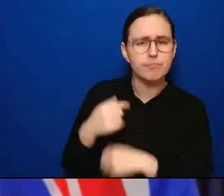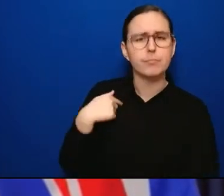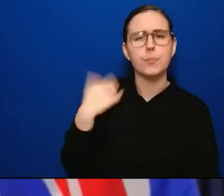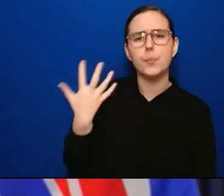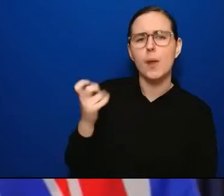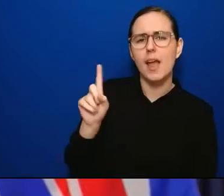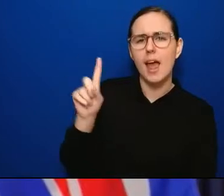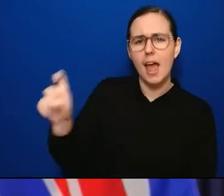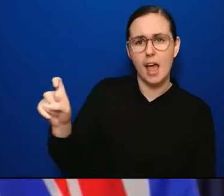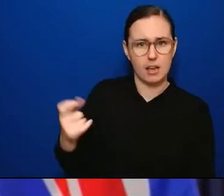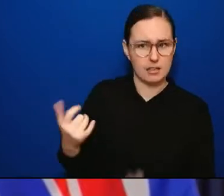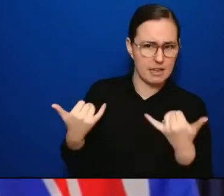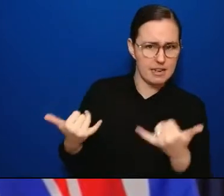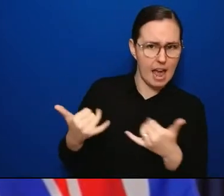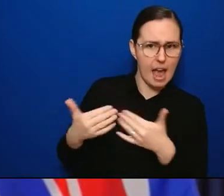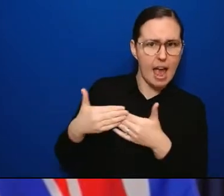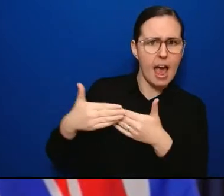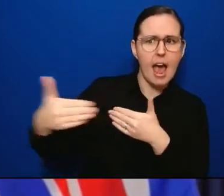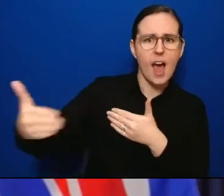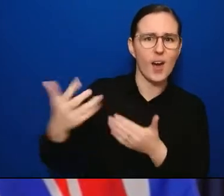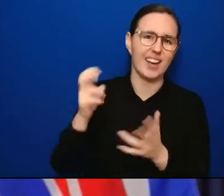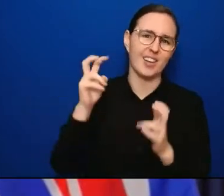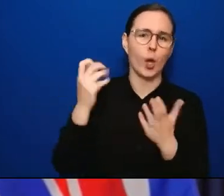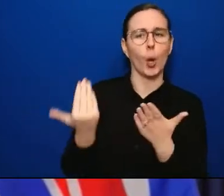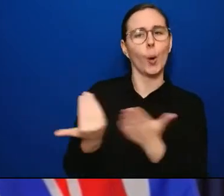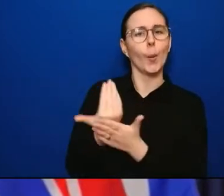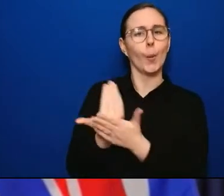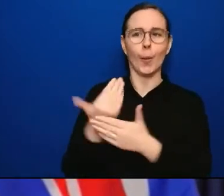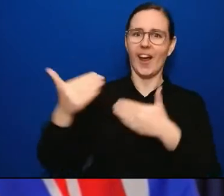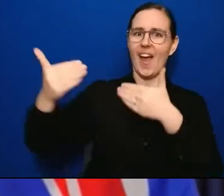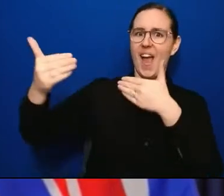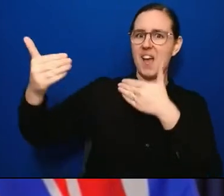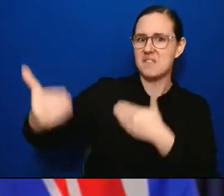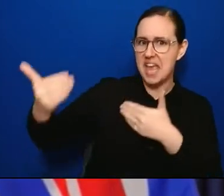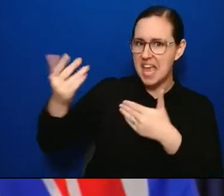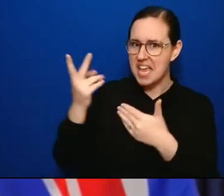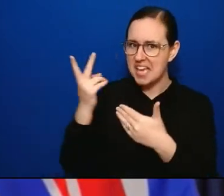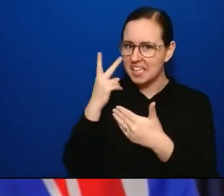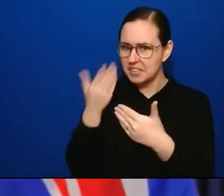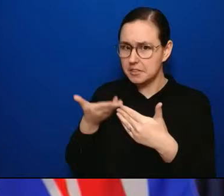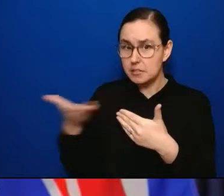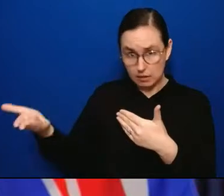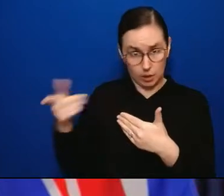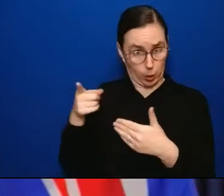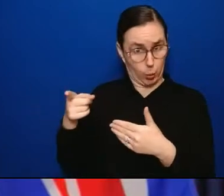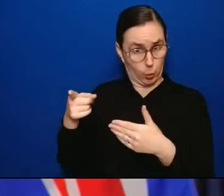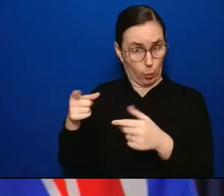Thank you. Good afternoon. I'm wondering as we move into this new faith. What type of